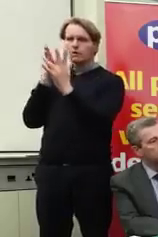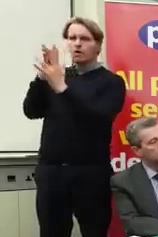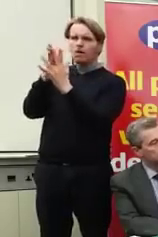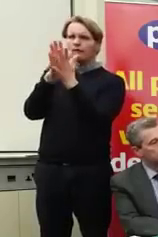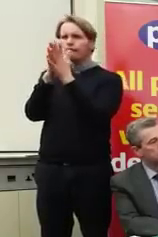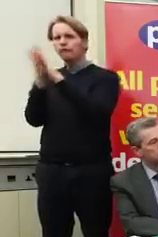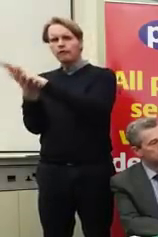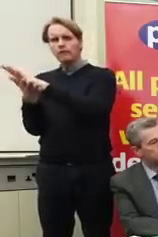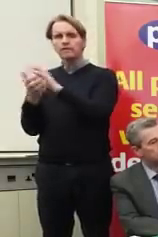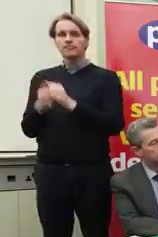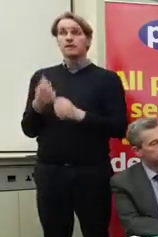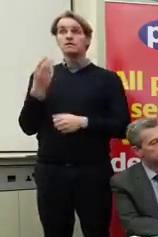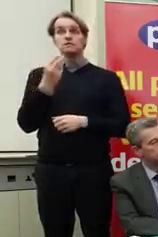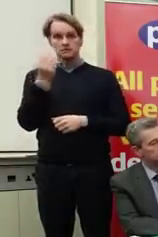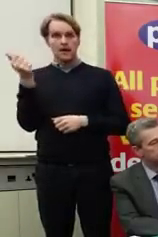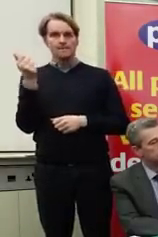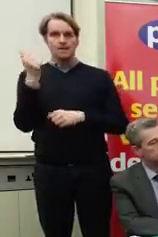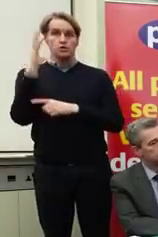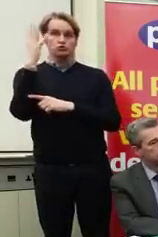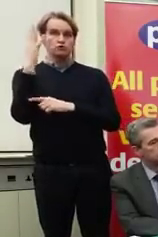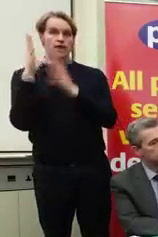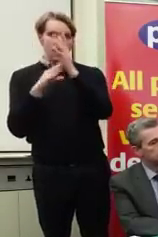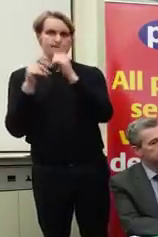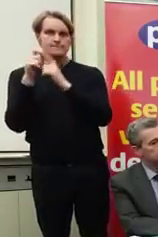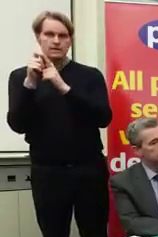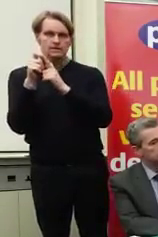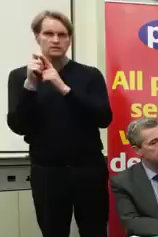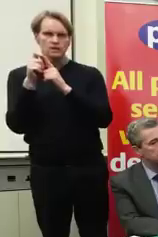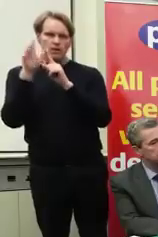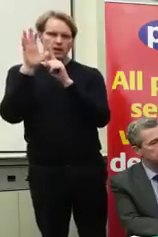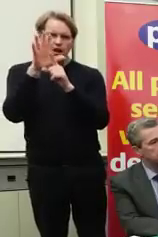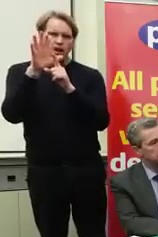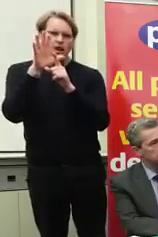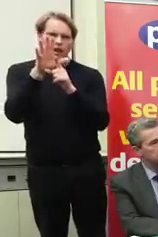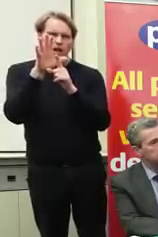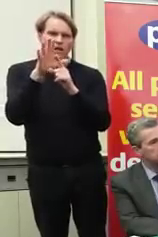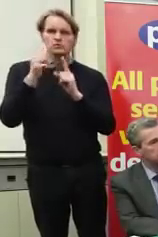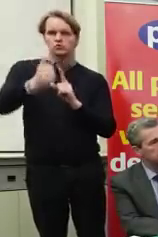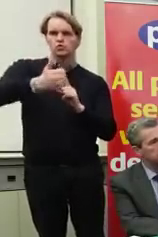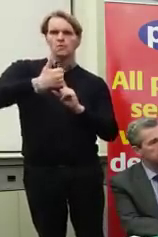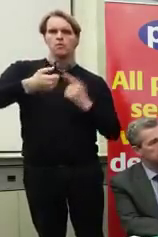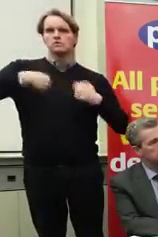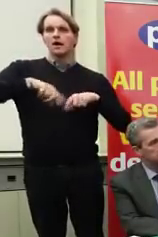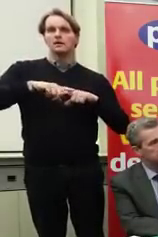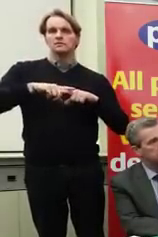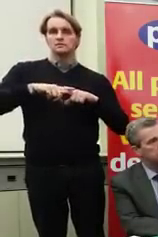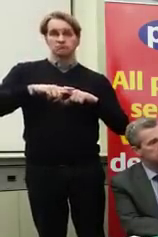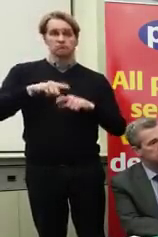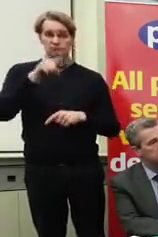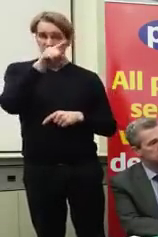because there'll be a number of Tory MPs that we think we can put sufficient pressure on from our campaigns that will then be saying to Theresa May and others